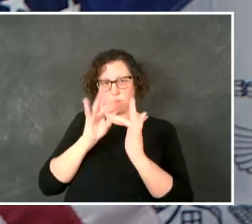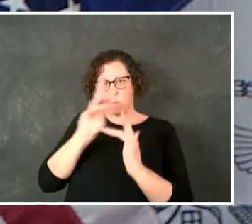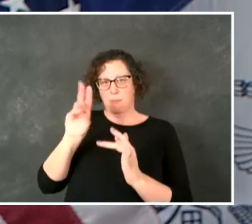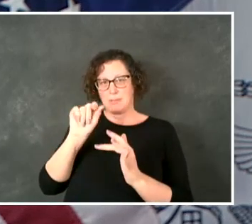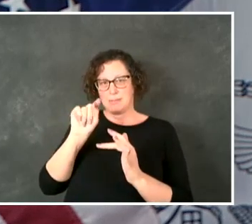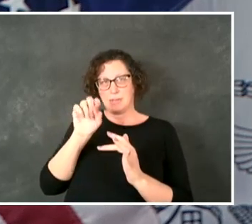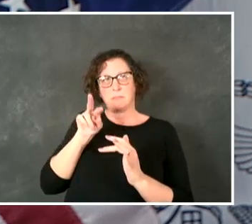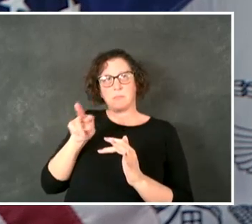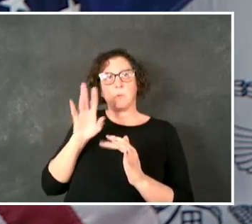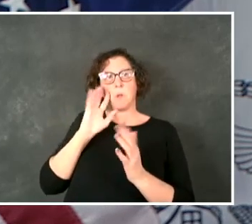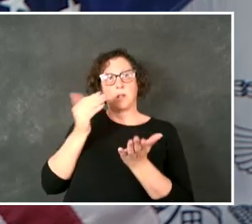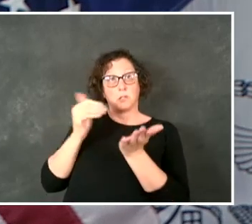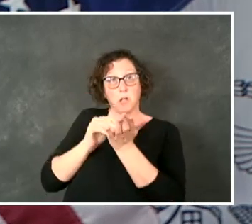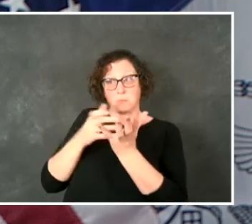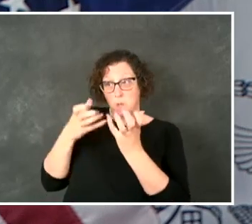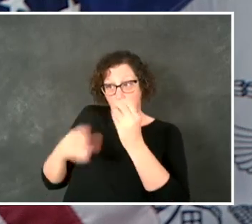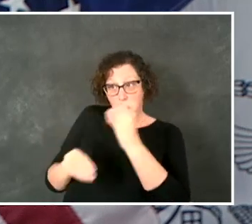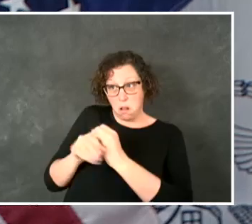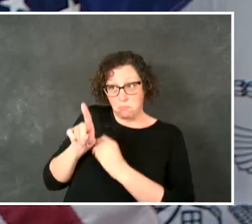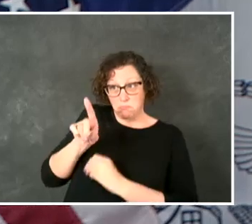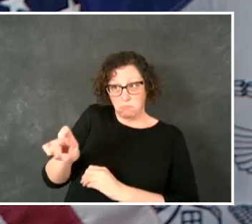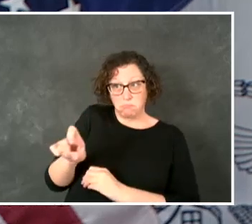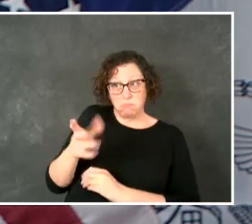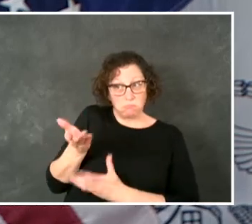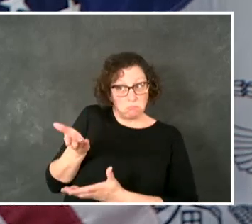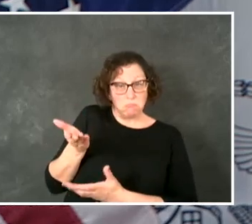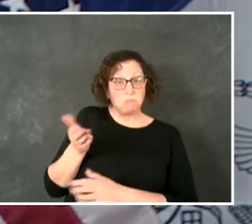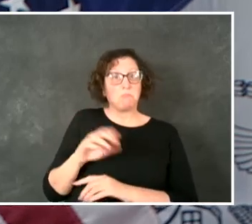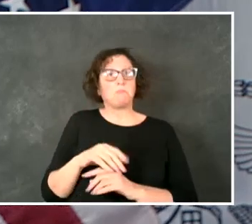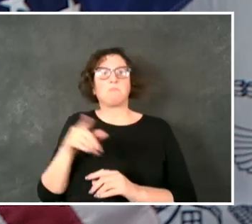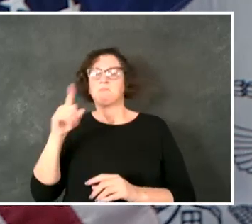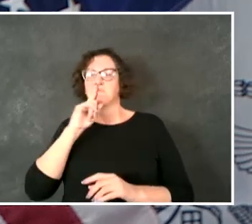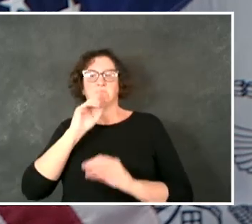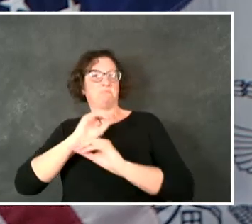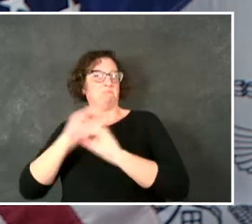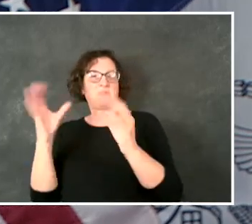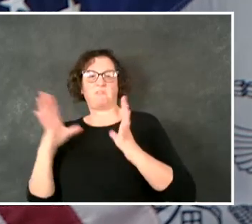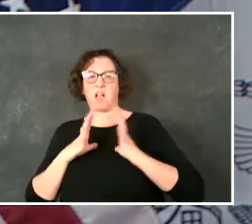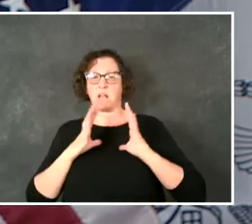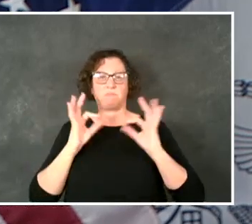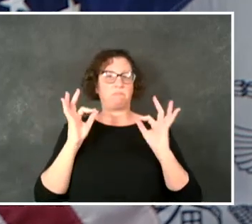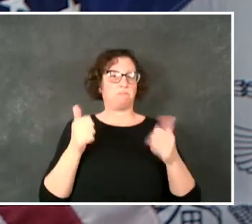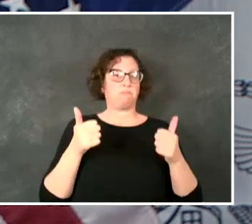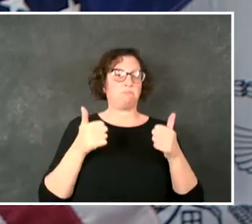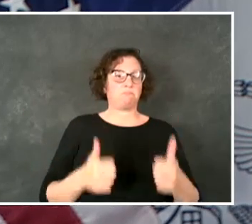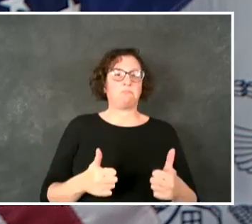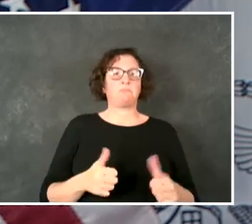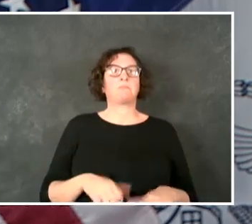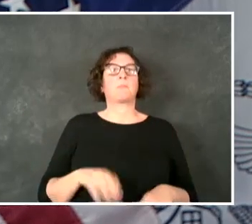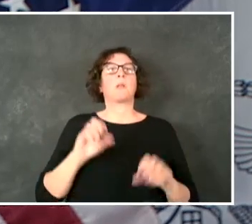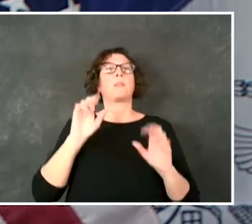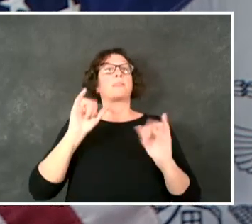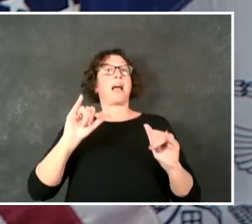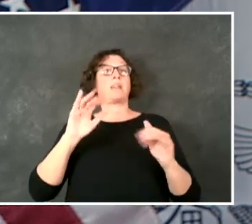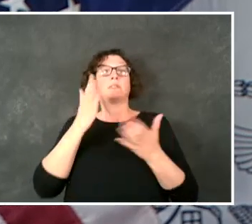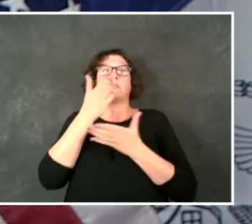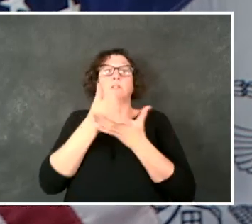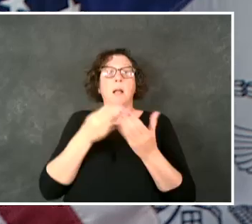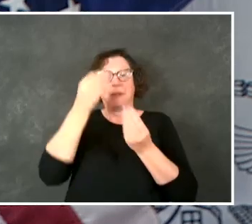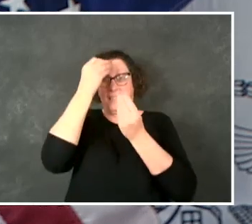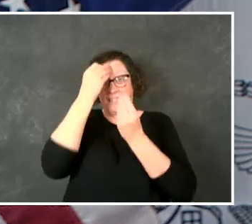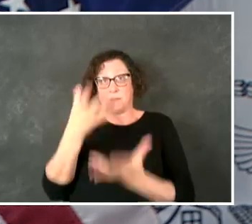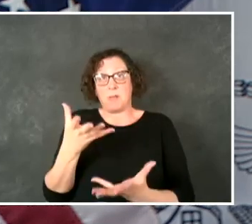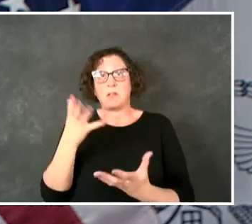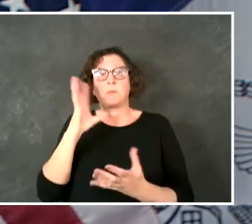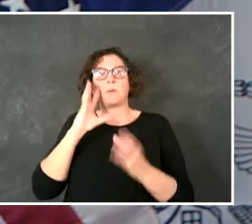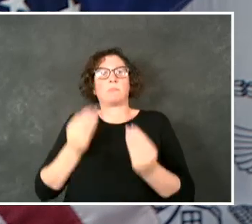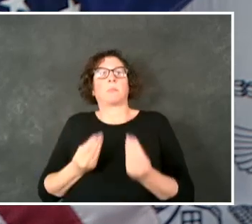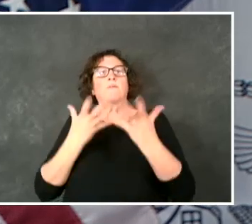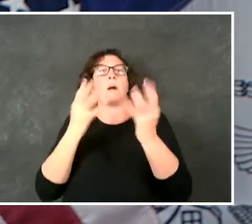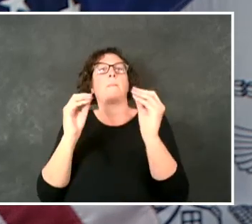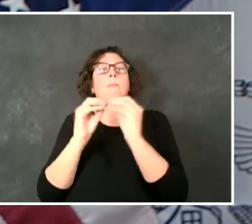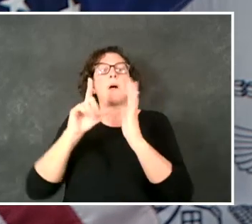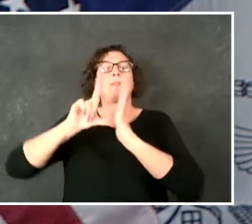THE DETAILS WILL